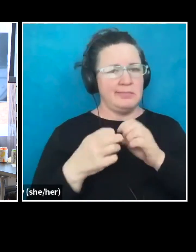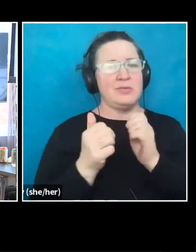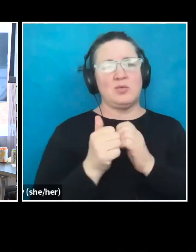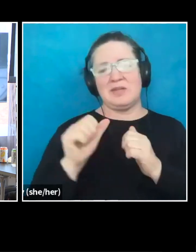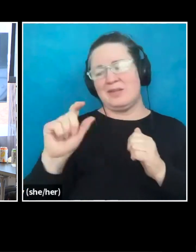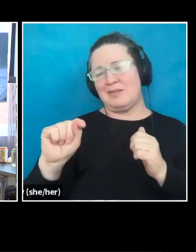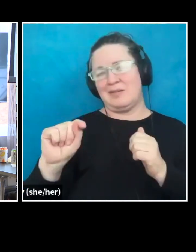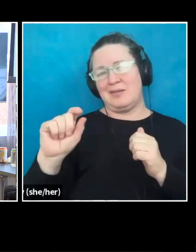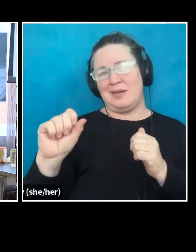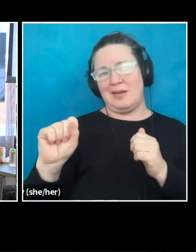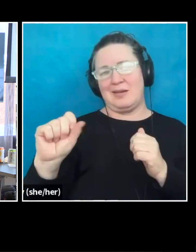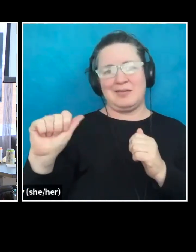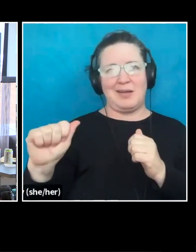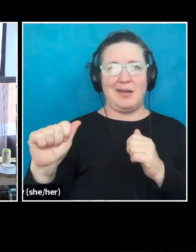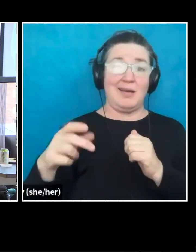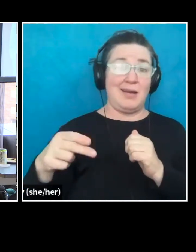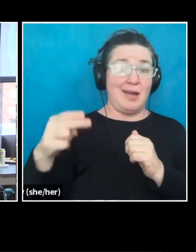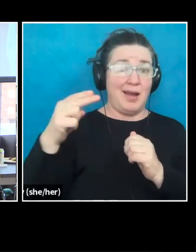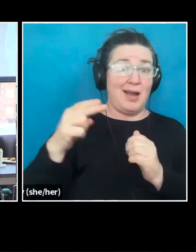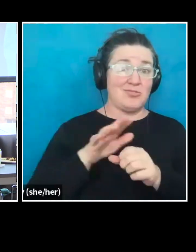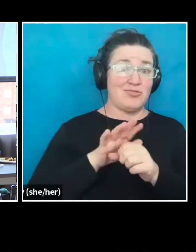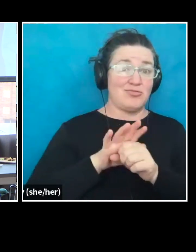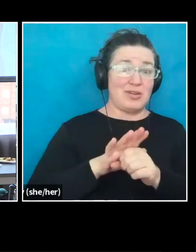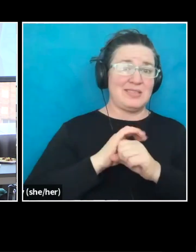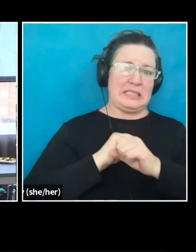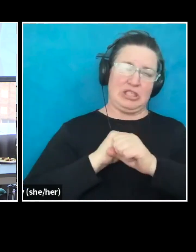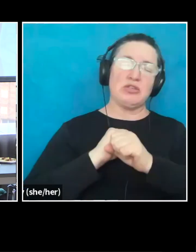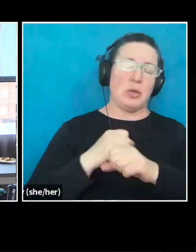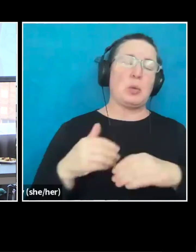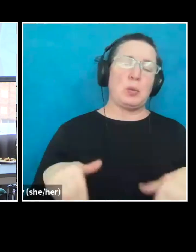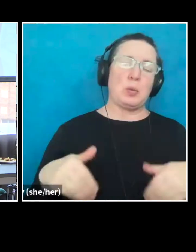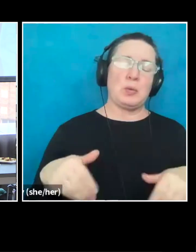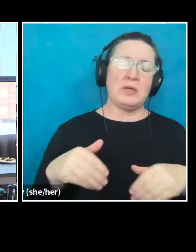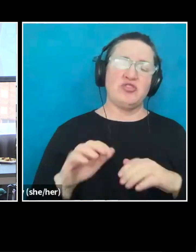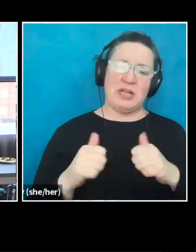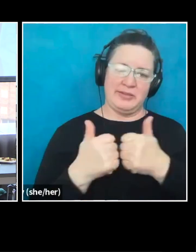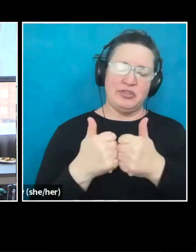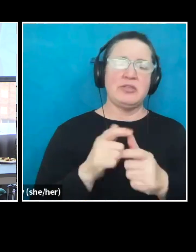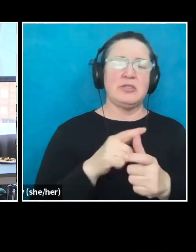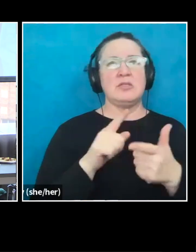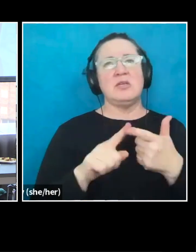stress security situation. And then also I use it at big events um where you know across a room if